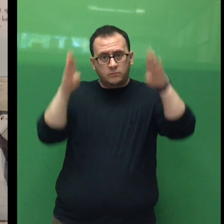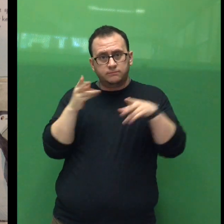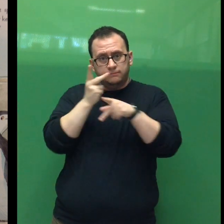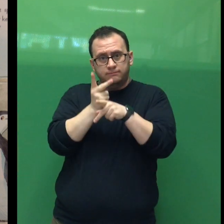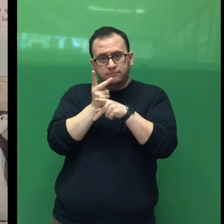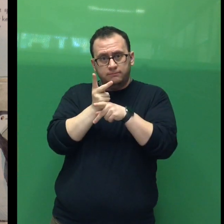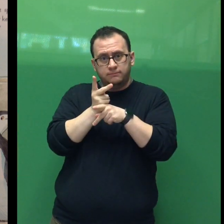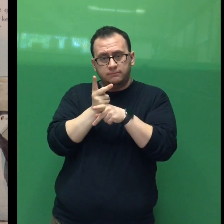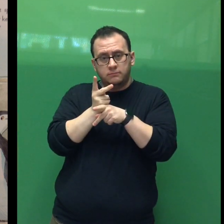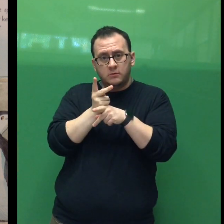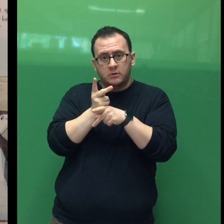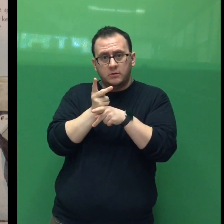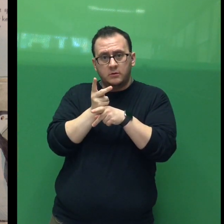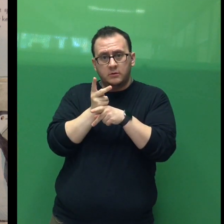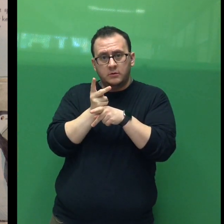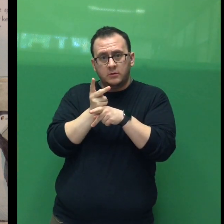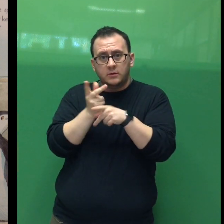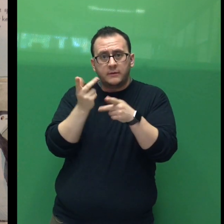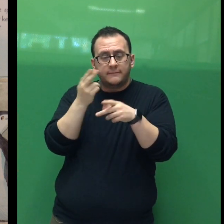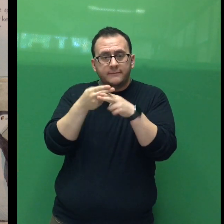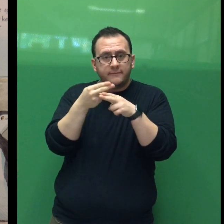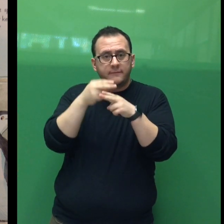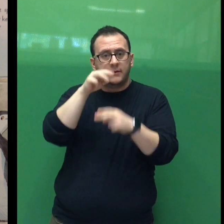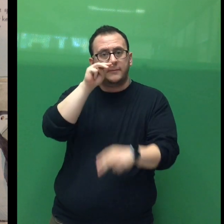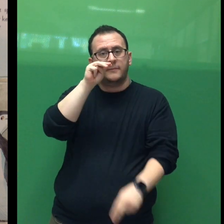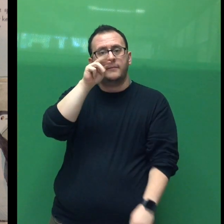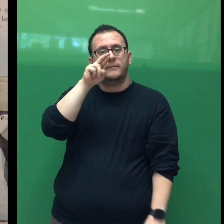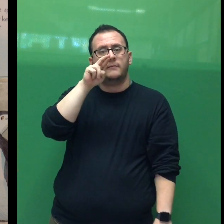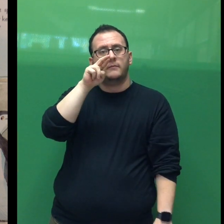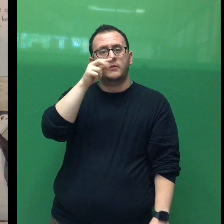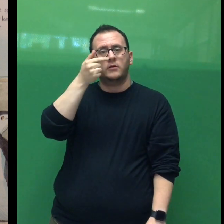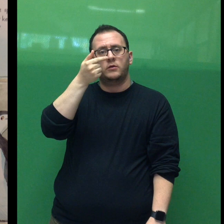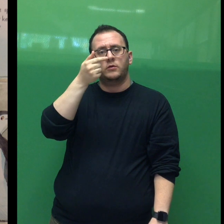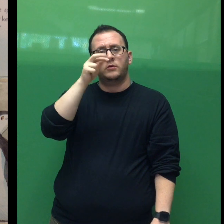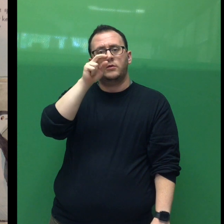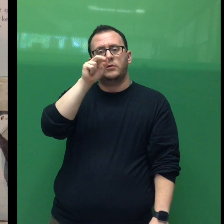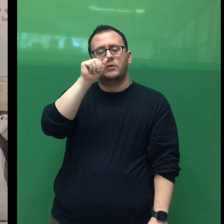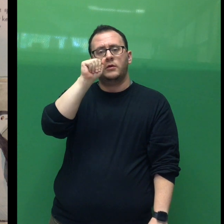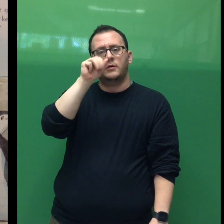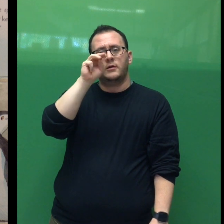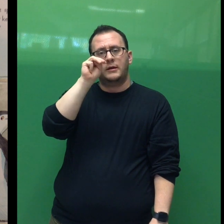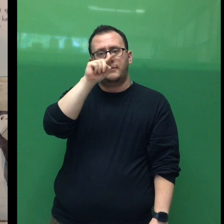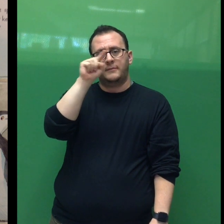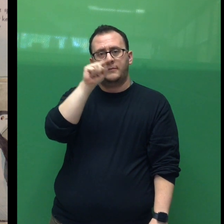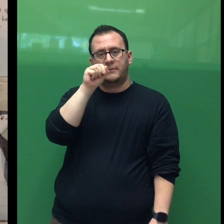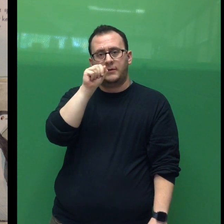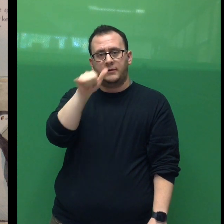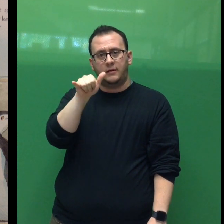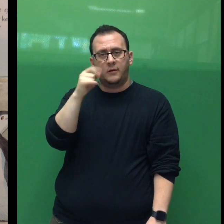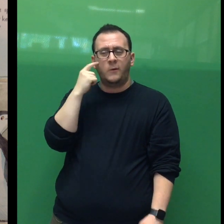Instead Roy and Silo wound their necks around each other. Their keeper Mr. Gramzay noticed the two penguins and thought to